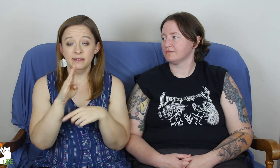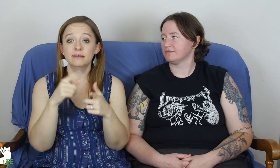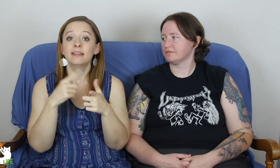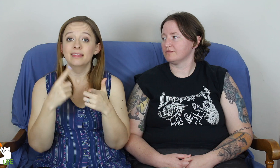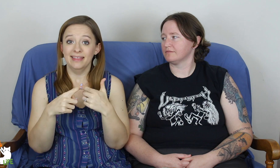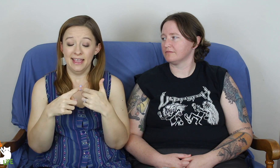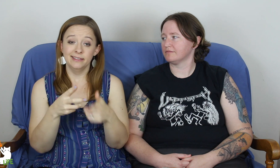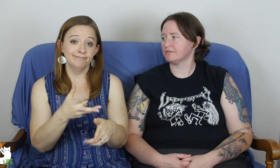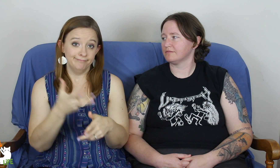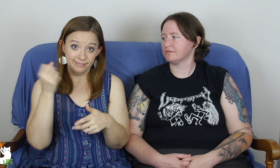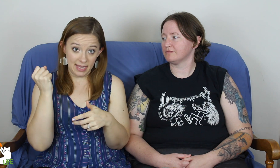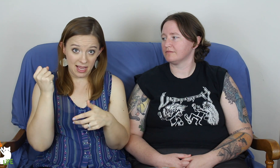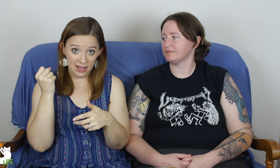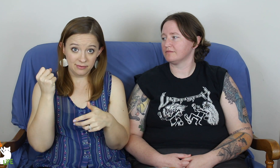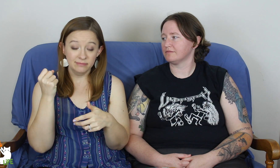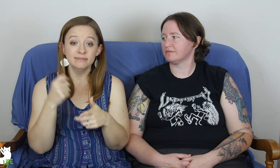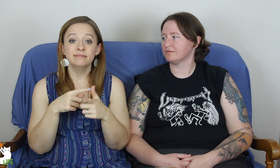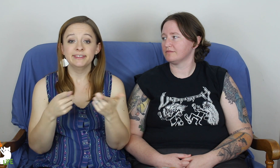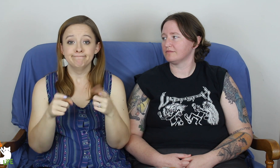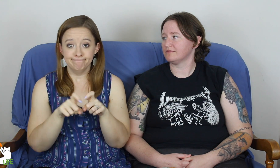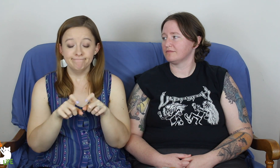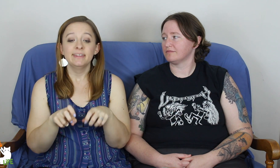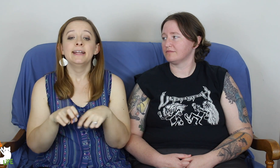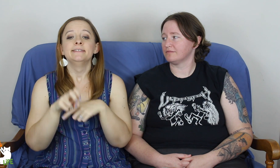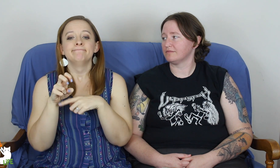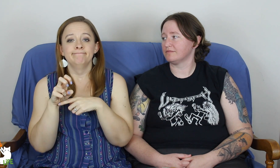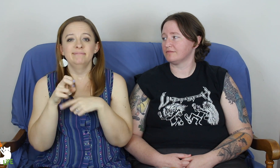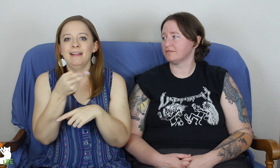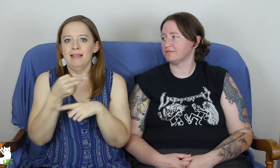Then they take everything out and I'm able to close my legs.